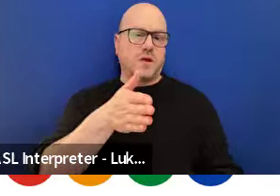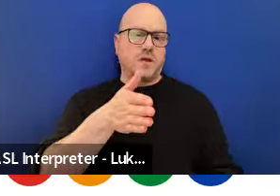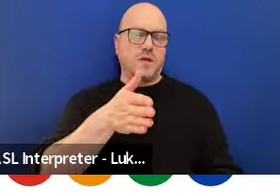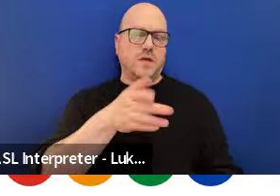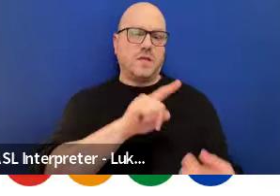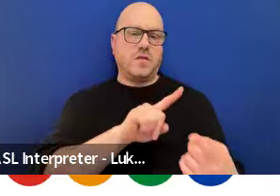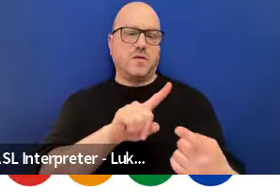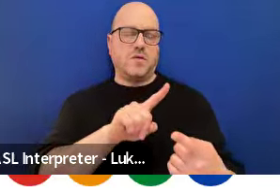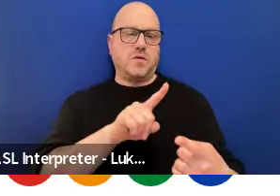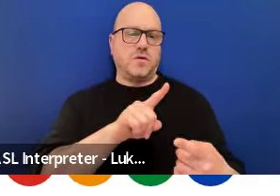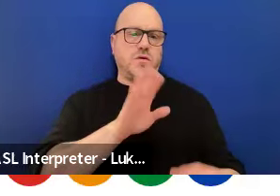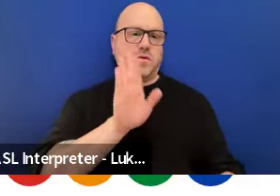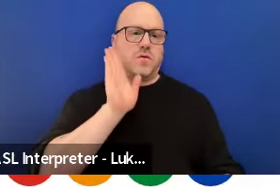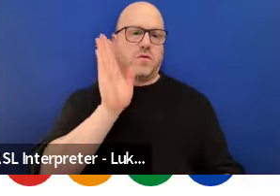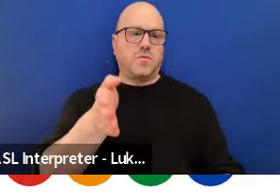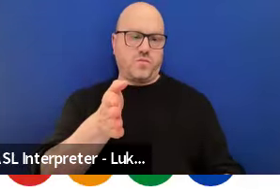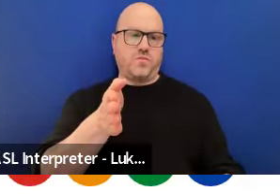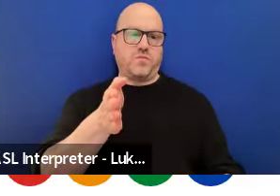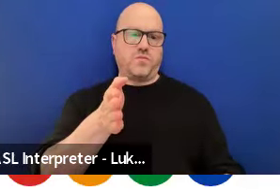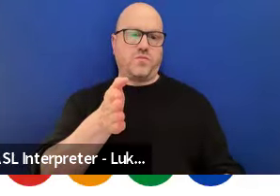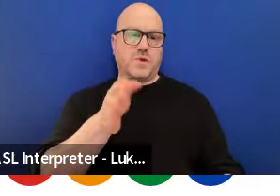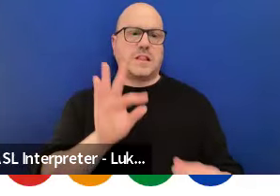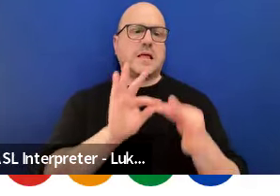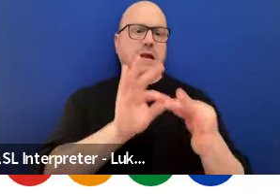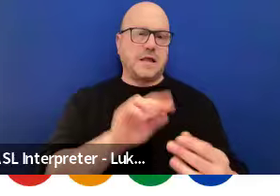FOR TTY THAT IS 711. THAT WILL TAKE YOU TO THE MAIN